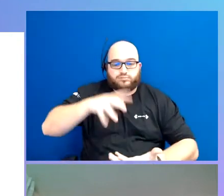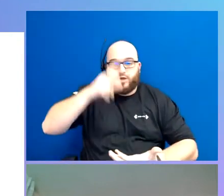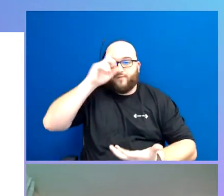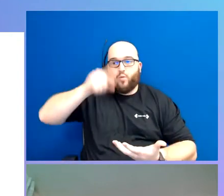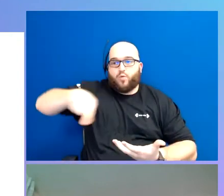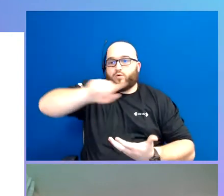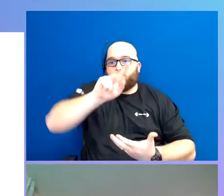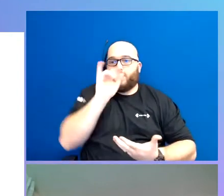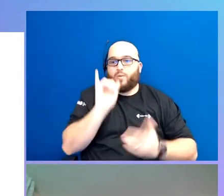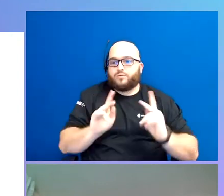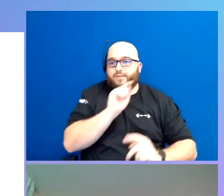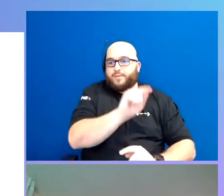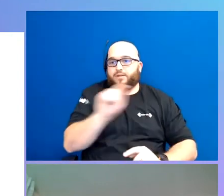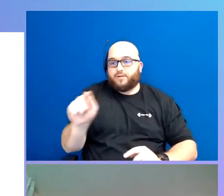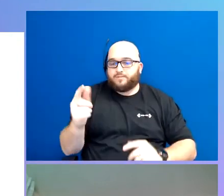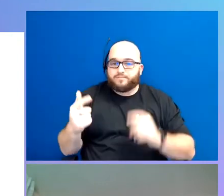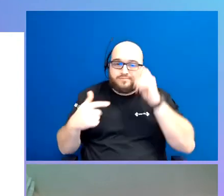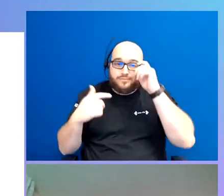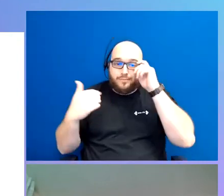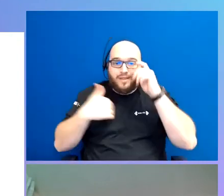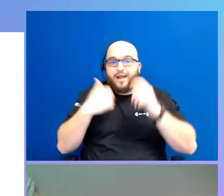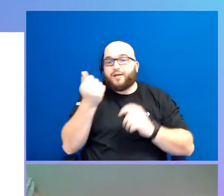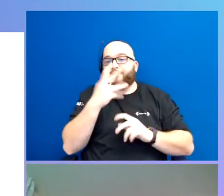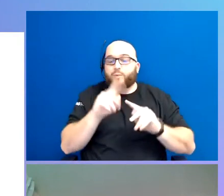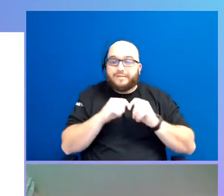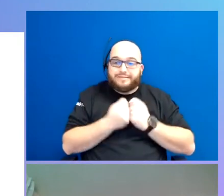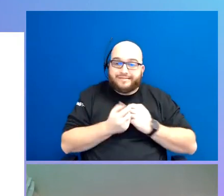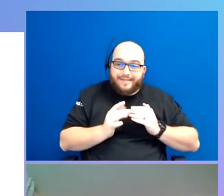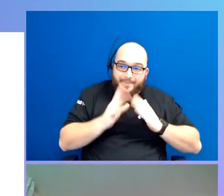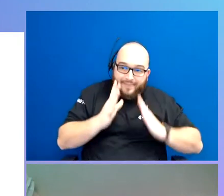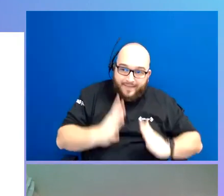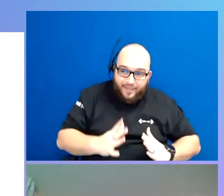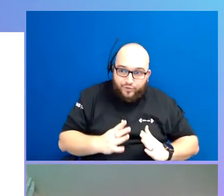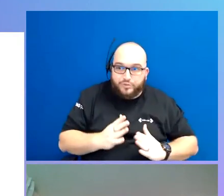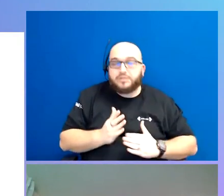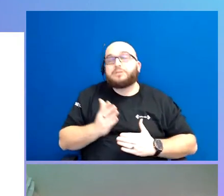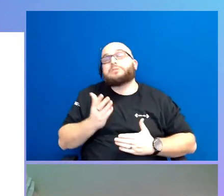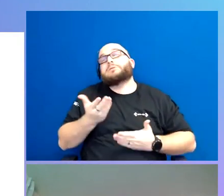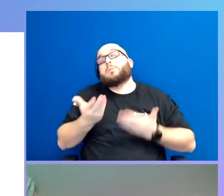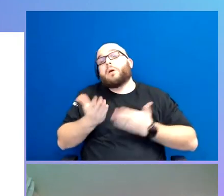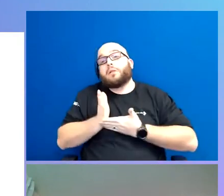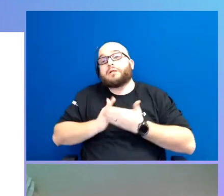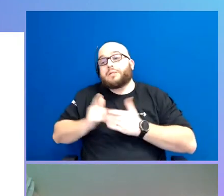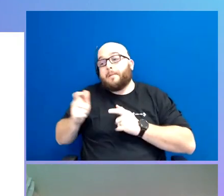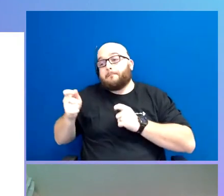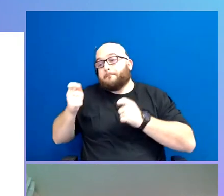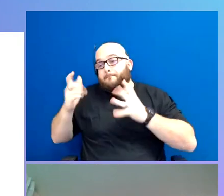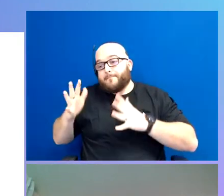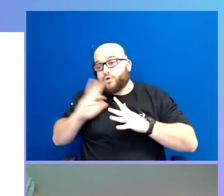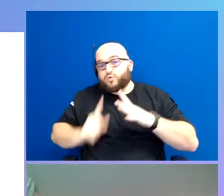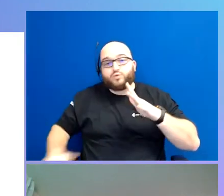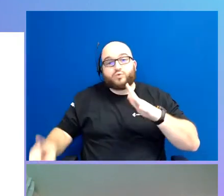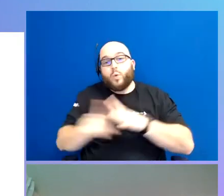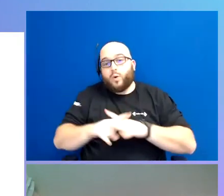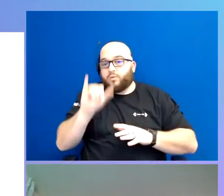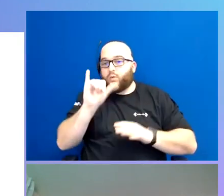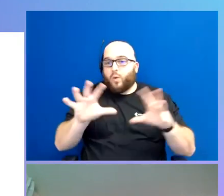few team leads and probably some